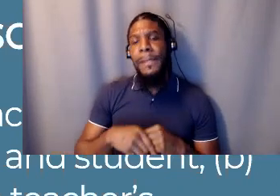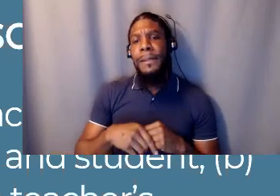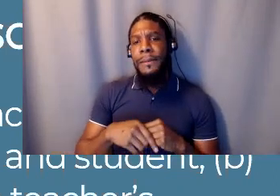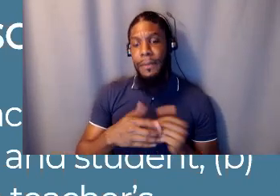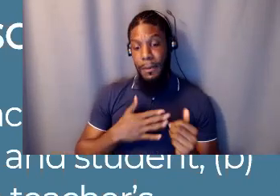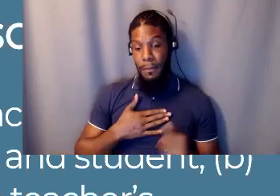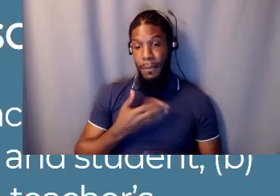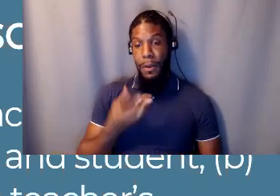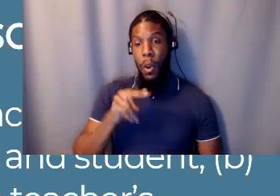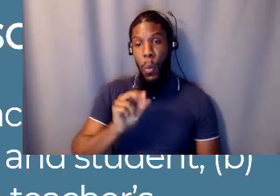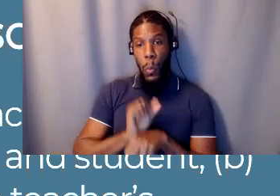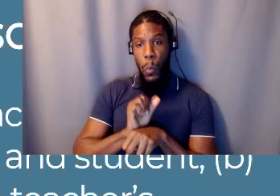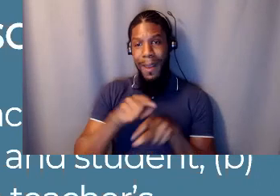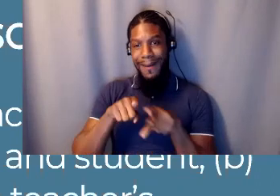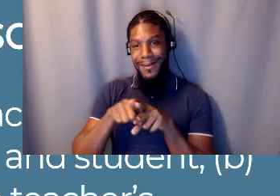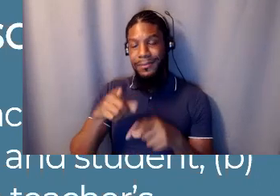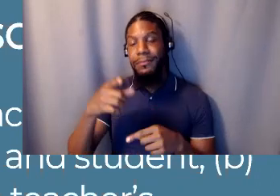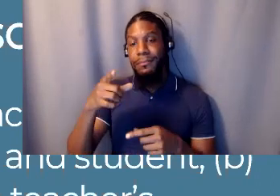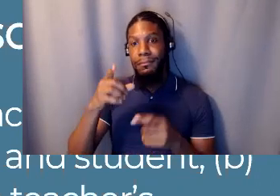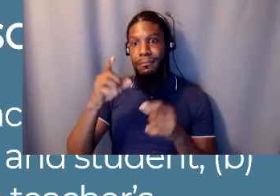and how students make use of feedback,